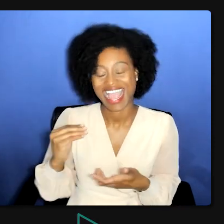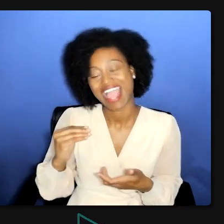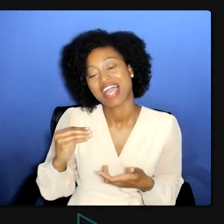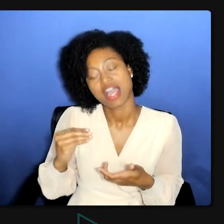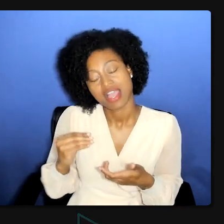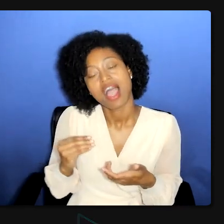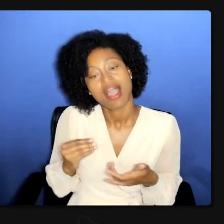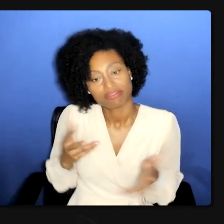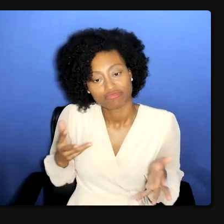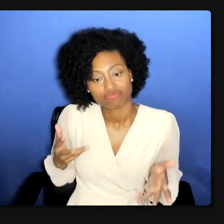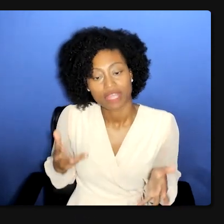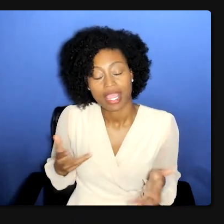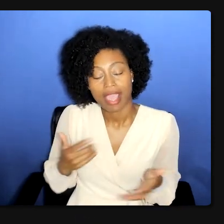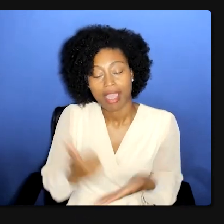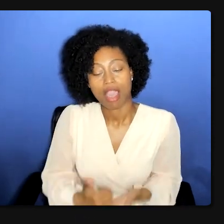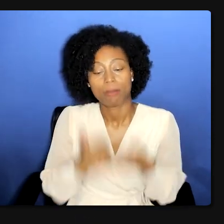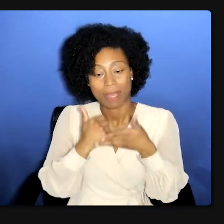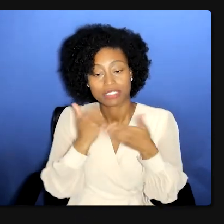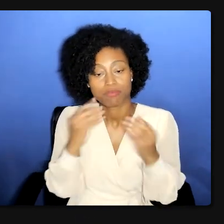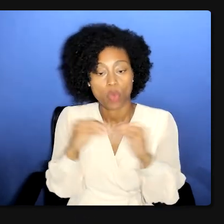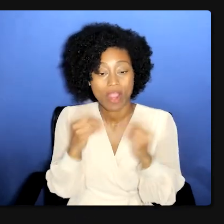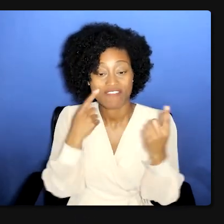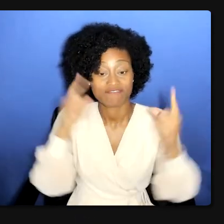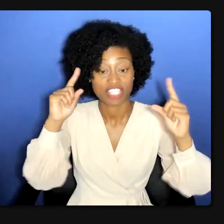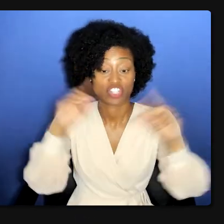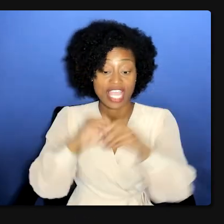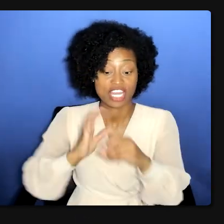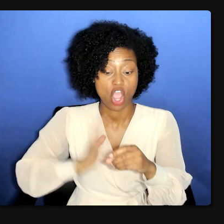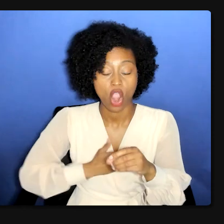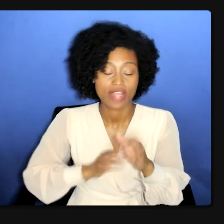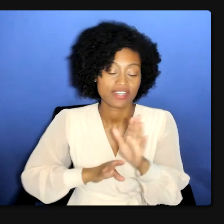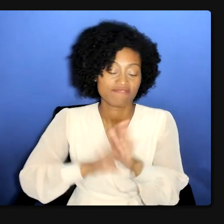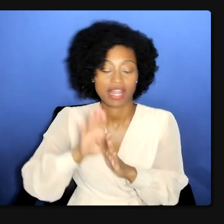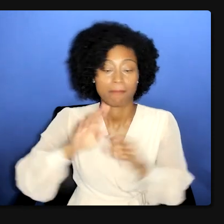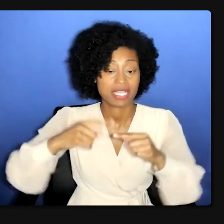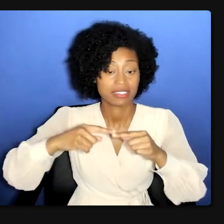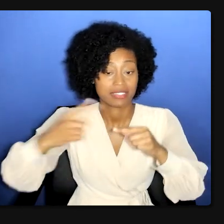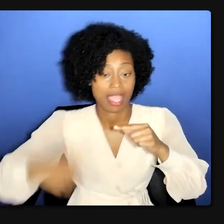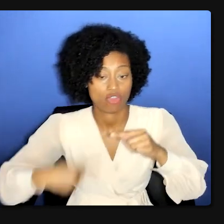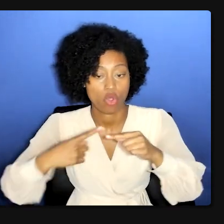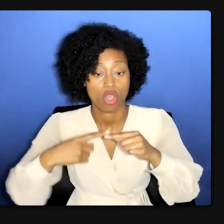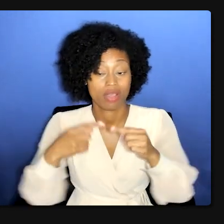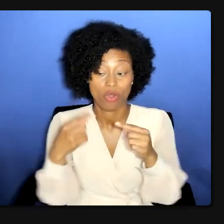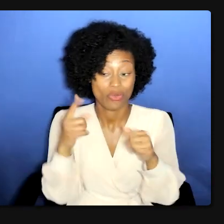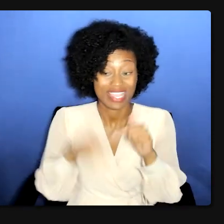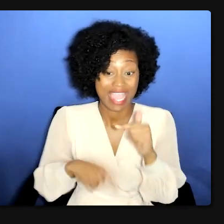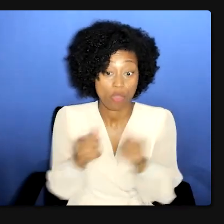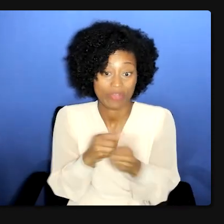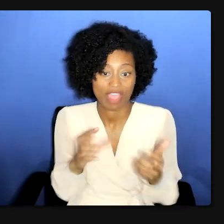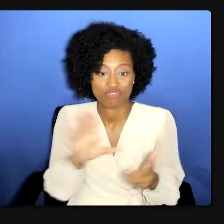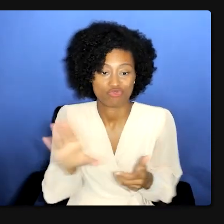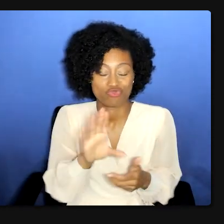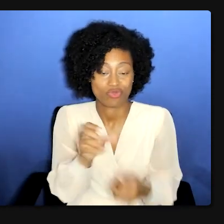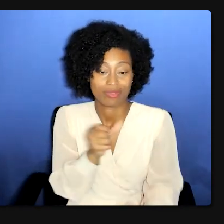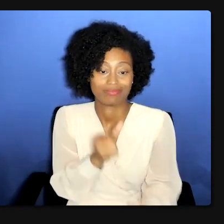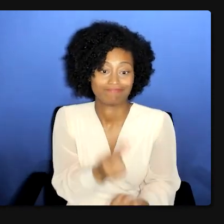and they have driven a lot of efficiencies across our development cycle that we wouldn't have been able to do without them.